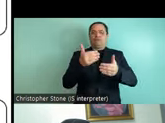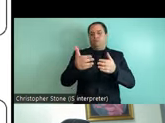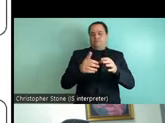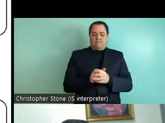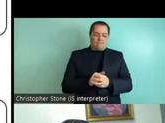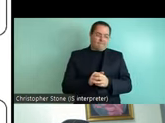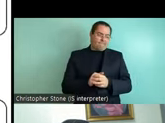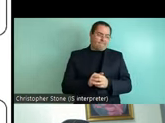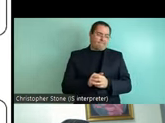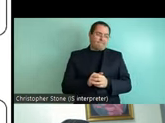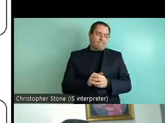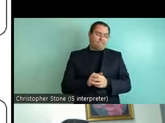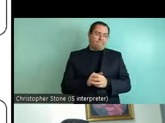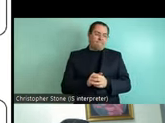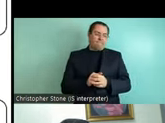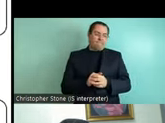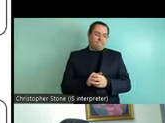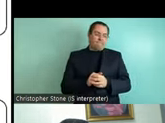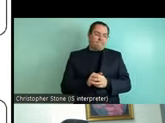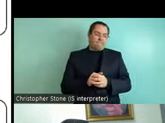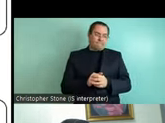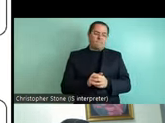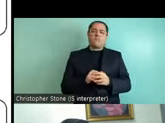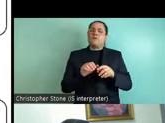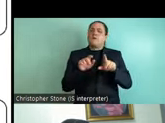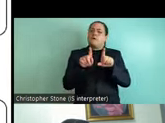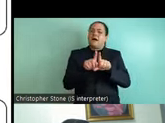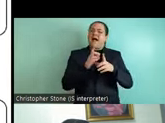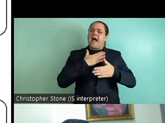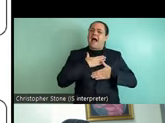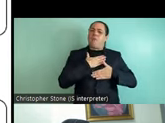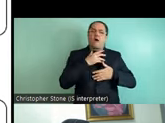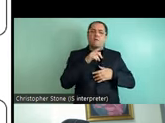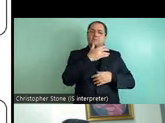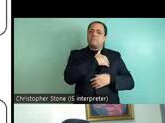network. We've also been able to strengthen the capacity of our members towards developing